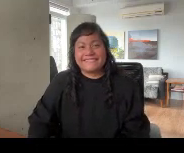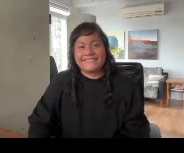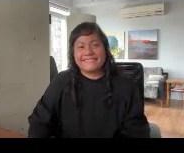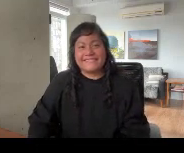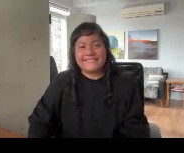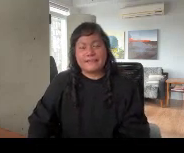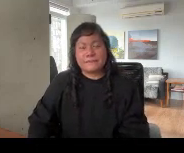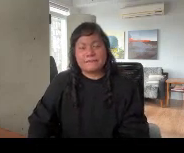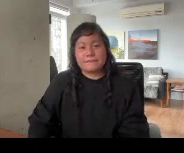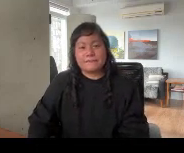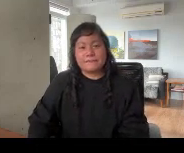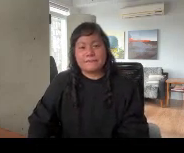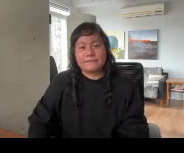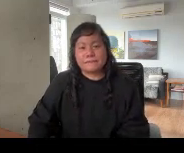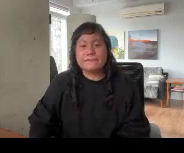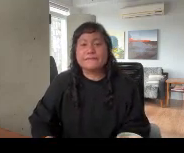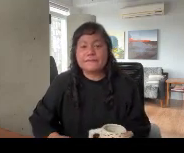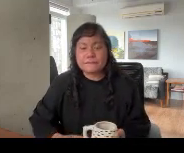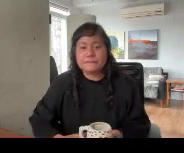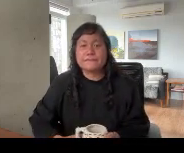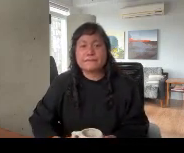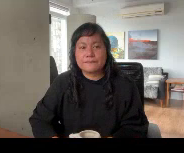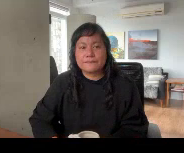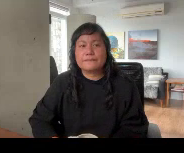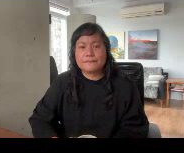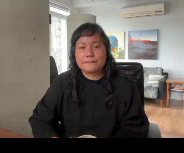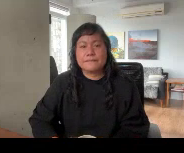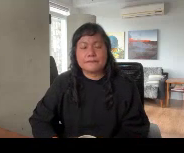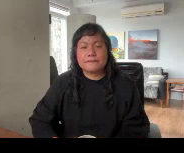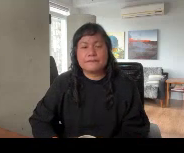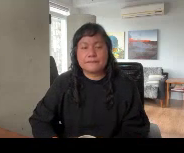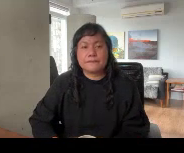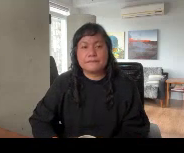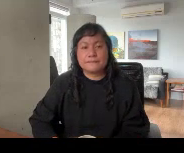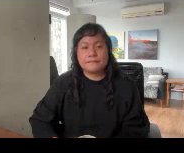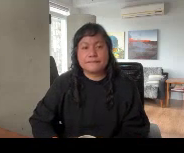by looking at the facts concerning diversity at McGill. And it's so important to recognize these